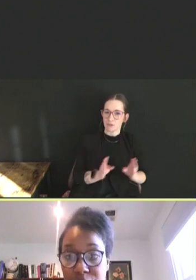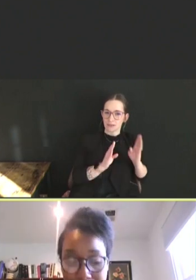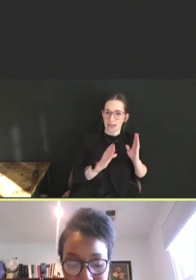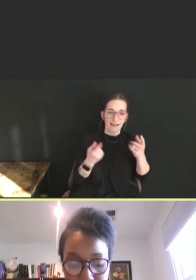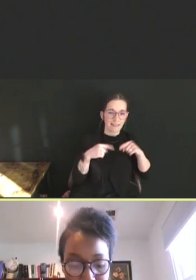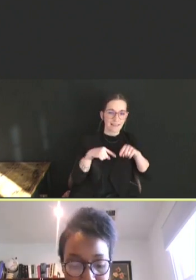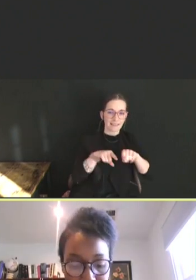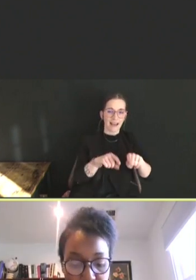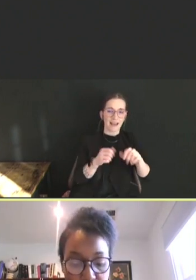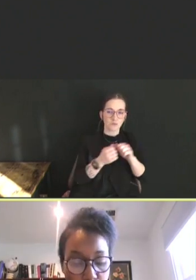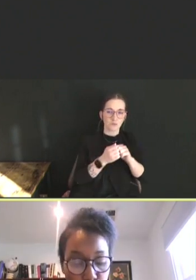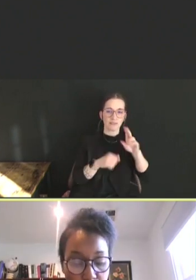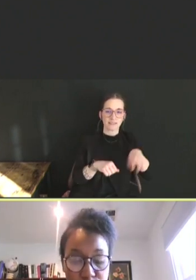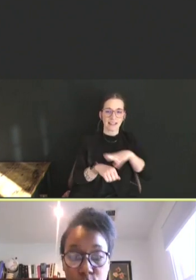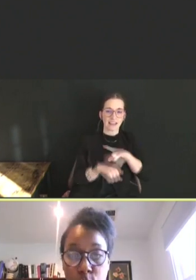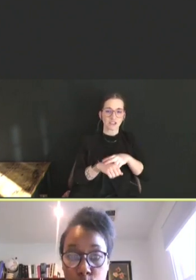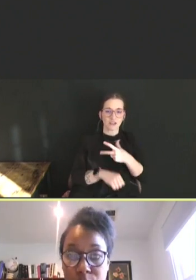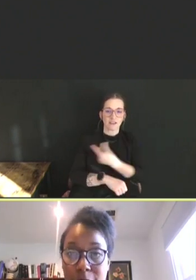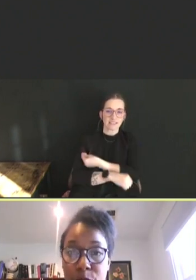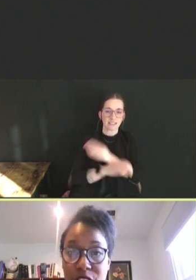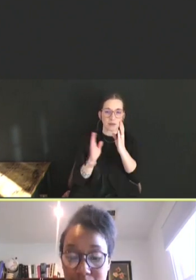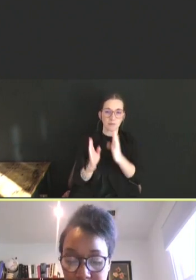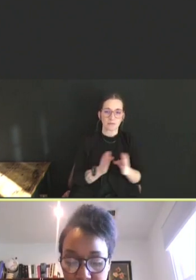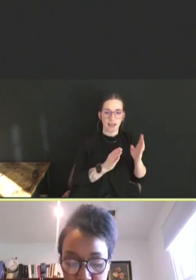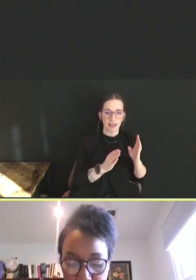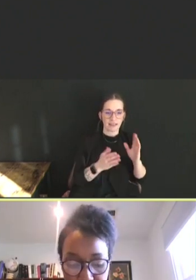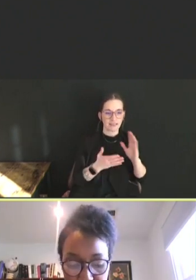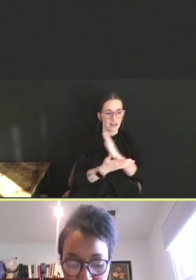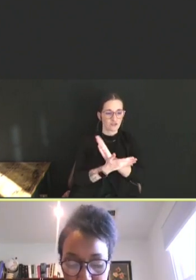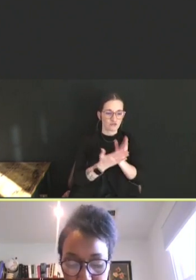Vaccine Plan across goals, objectives and strategies.